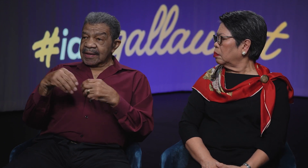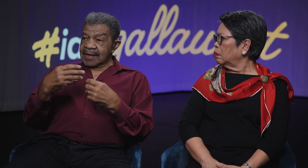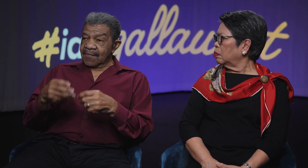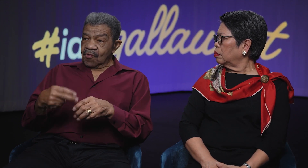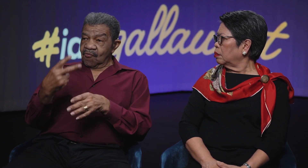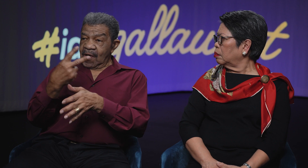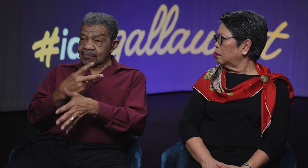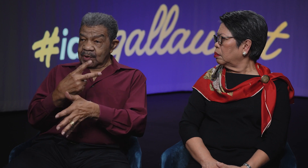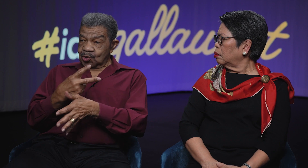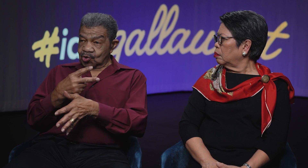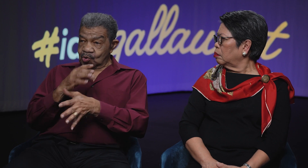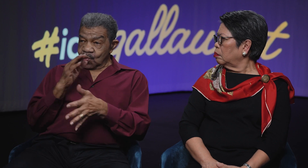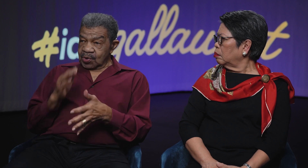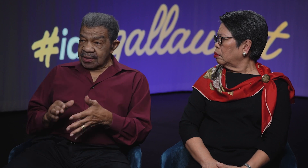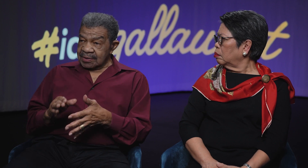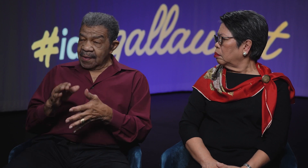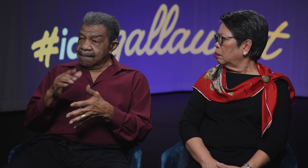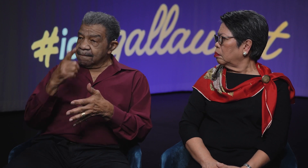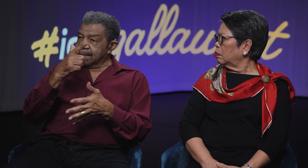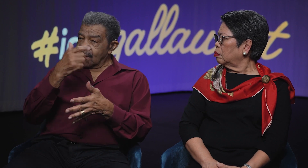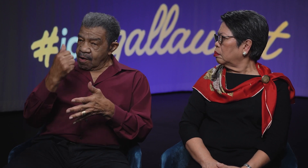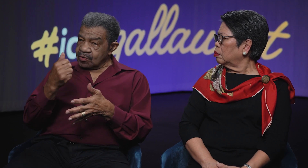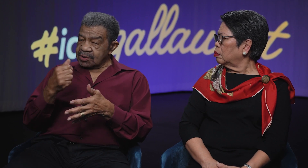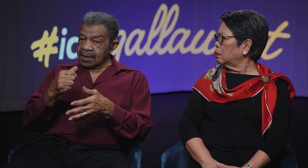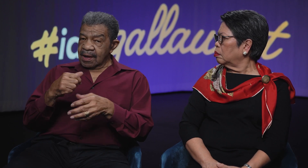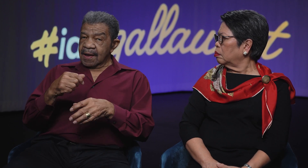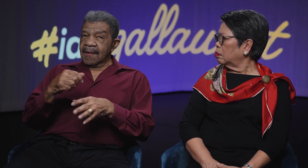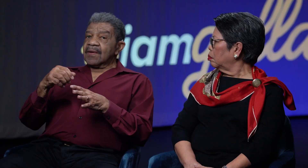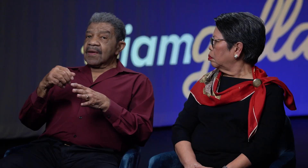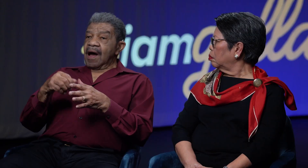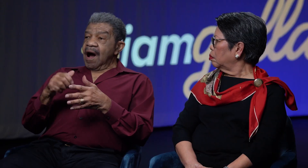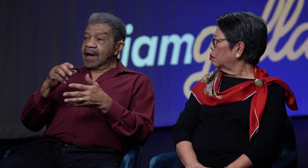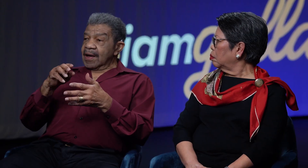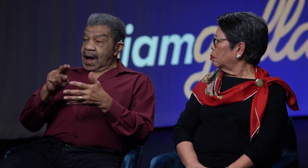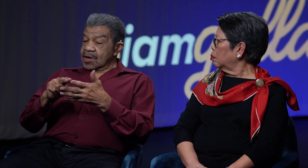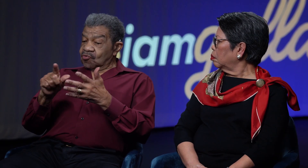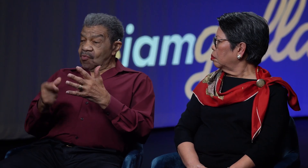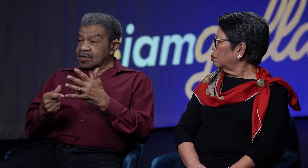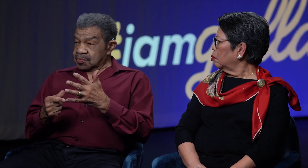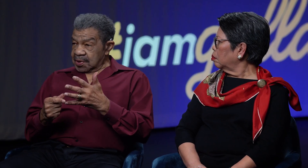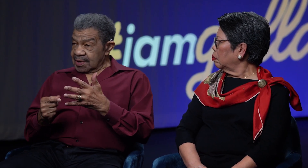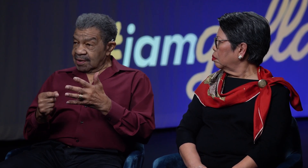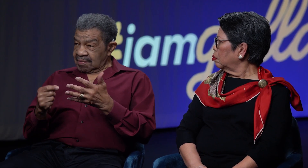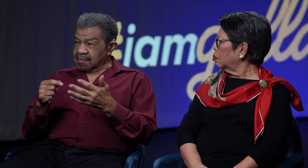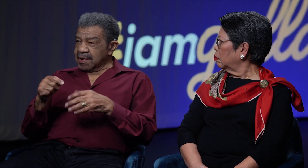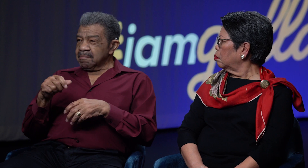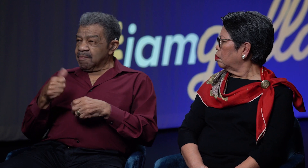to graduate students is because most deaf undergraduates